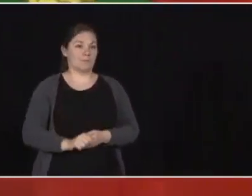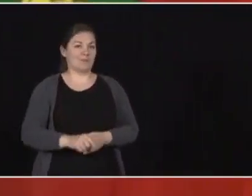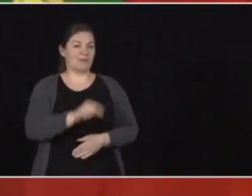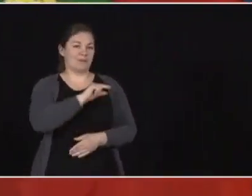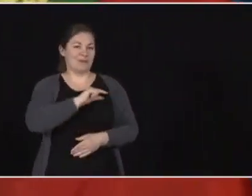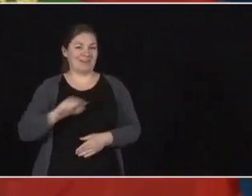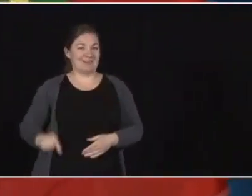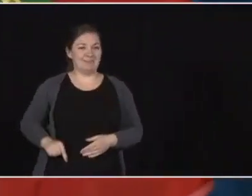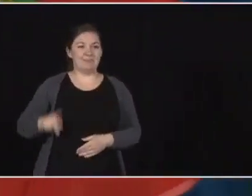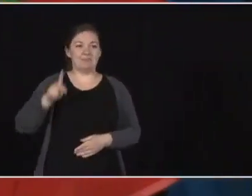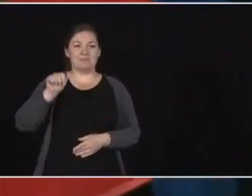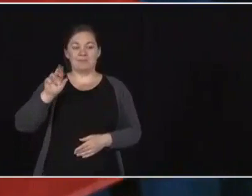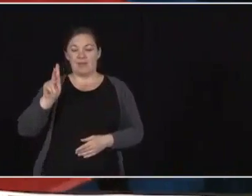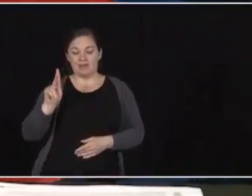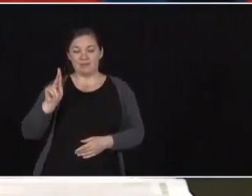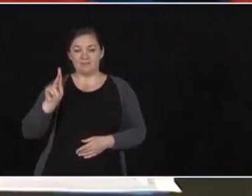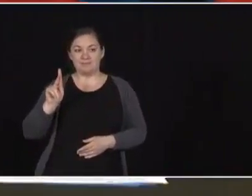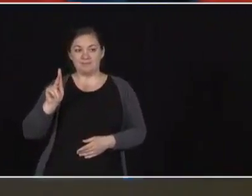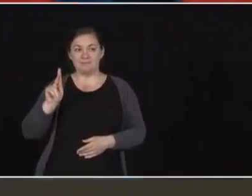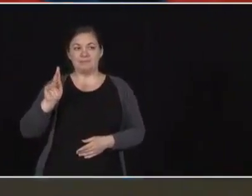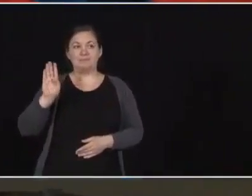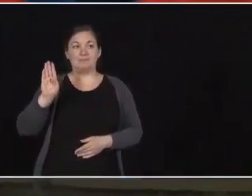Please go ahead.